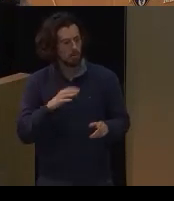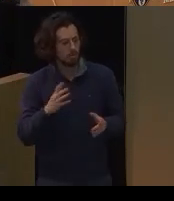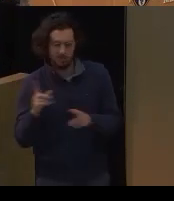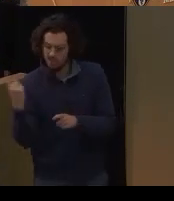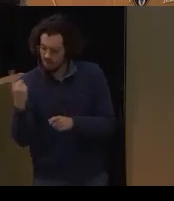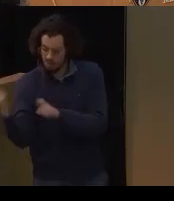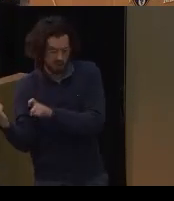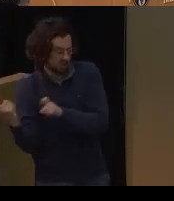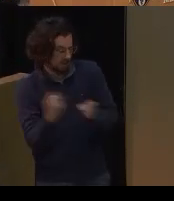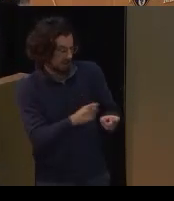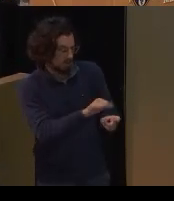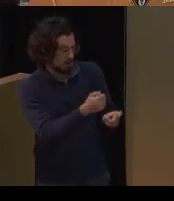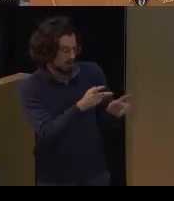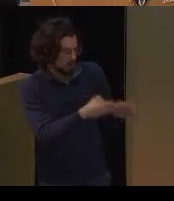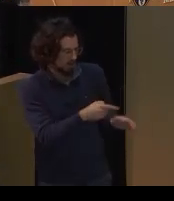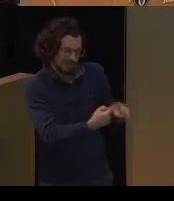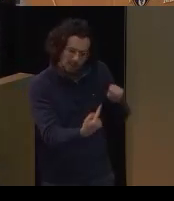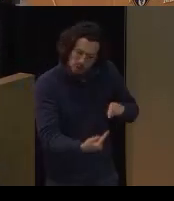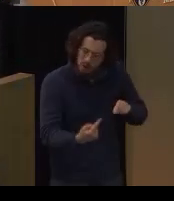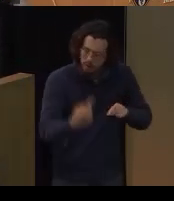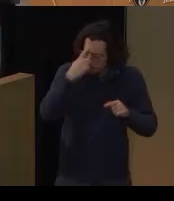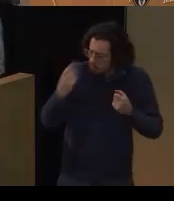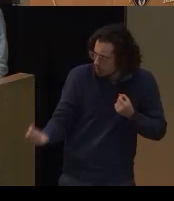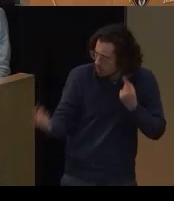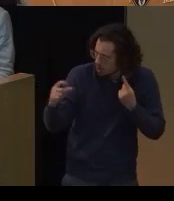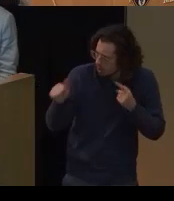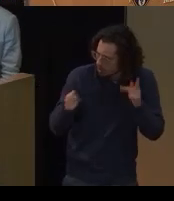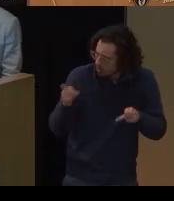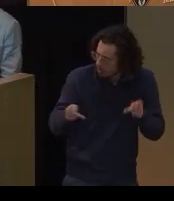know reasoning about the mental states of others uh and this experience in improving that ability